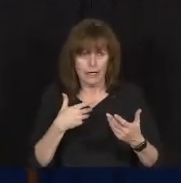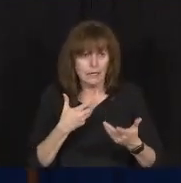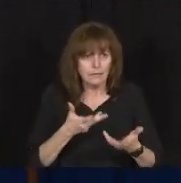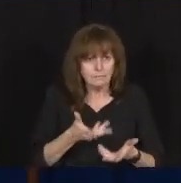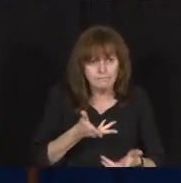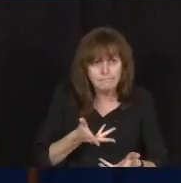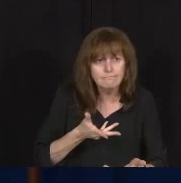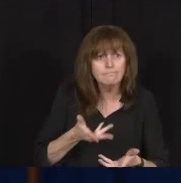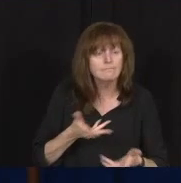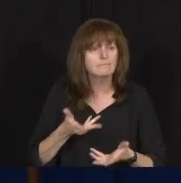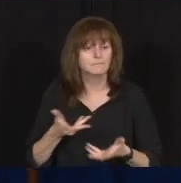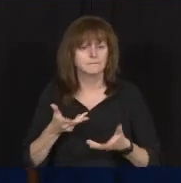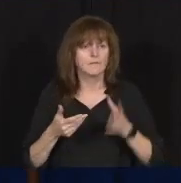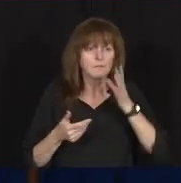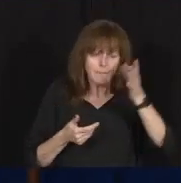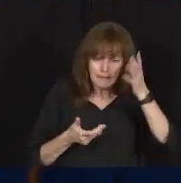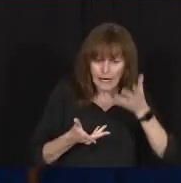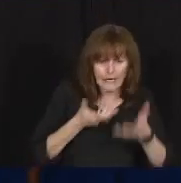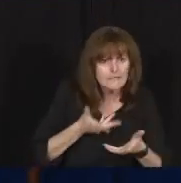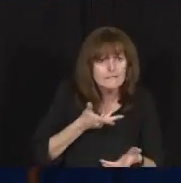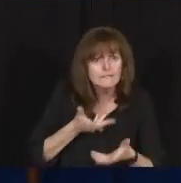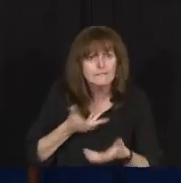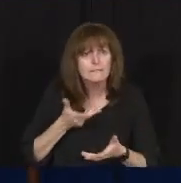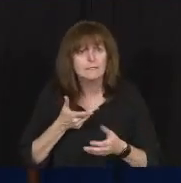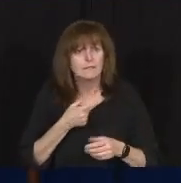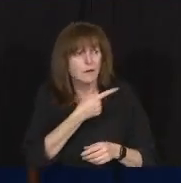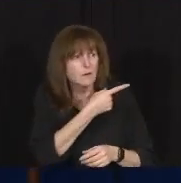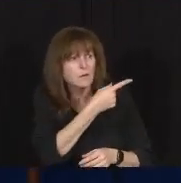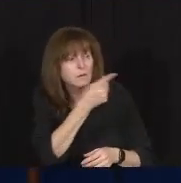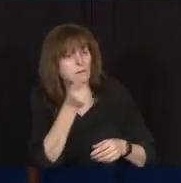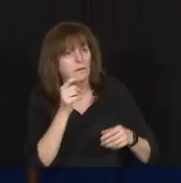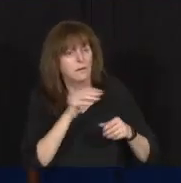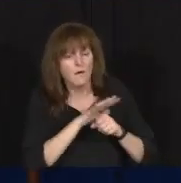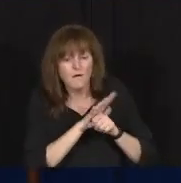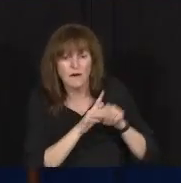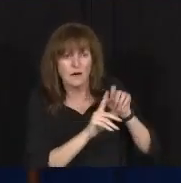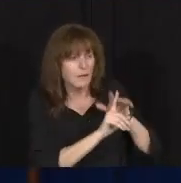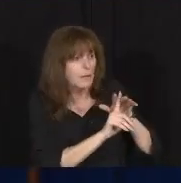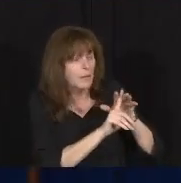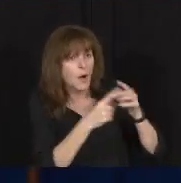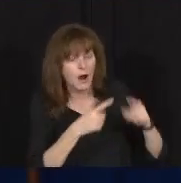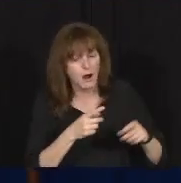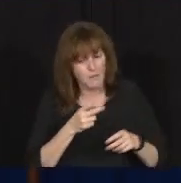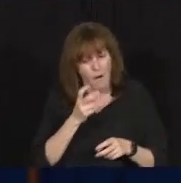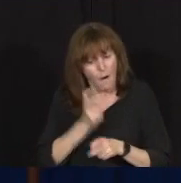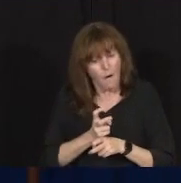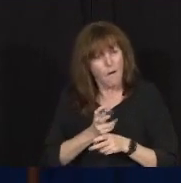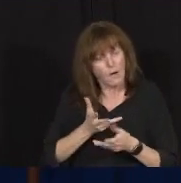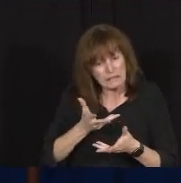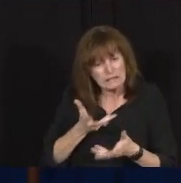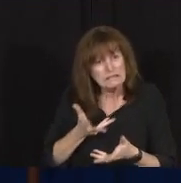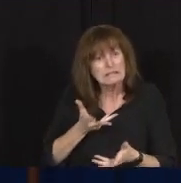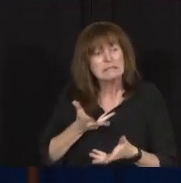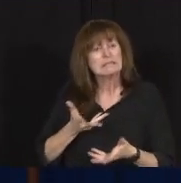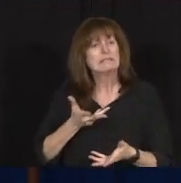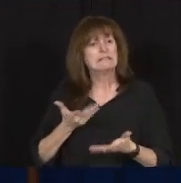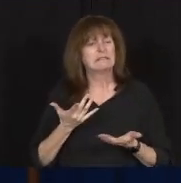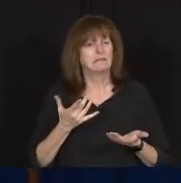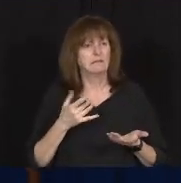their mom or dad, what is going on right now. The kids have like simple things they're worried about.